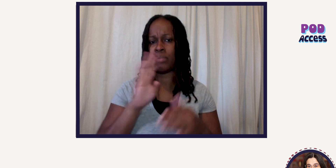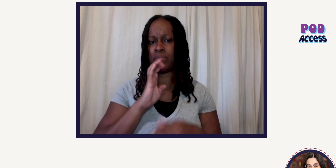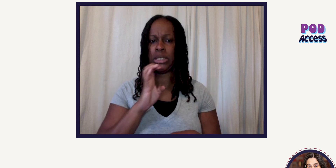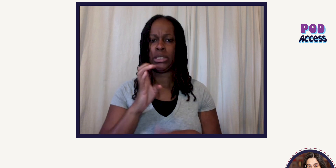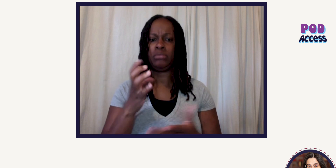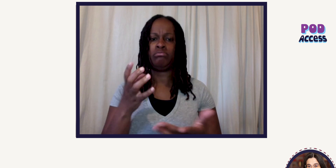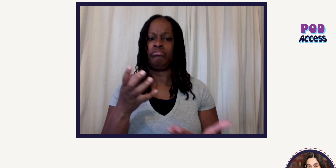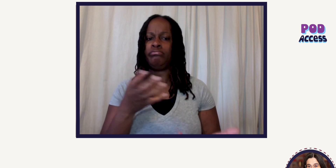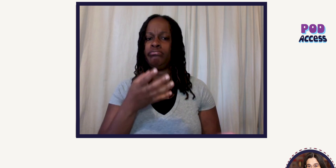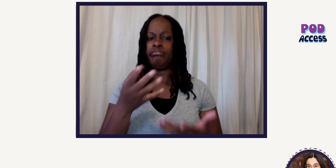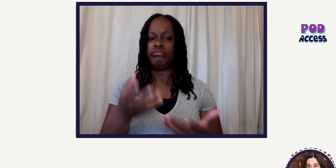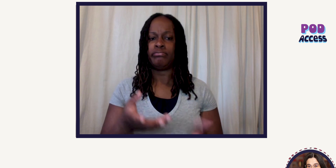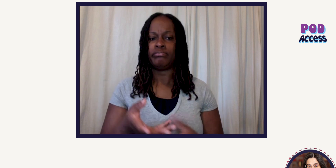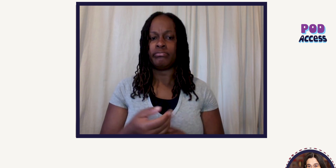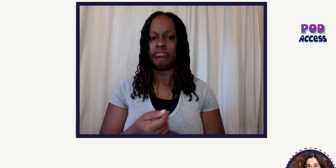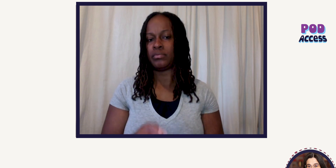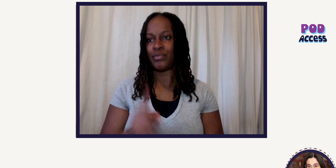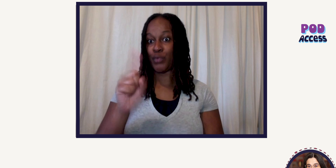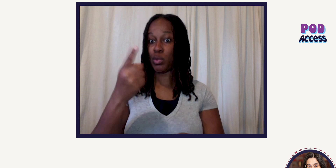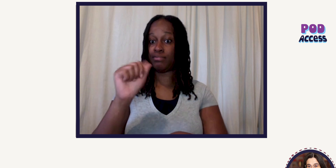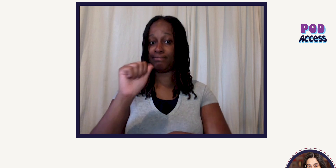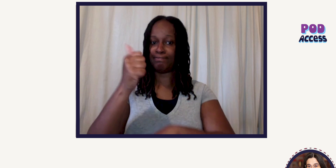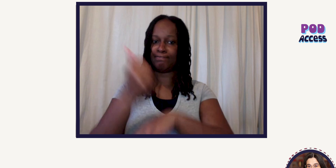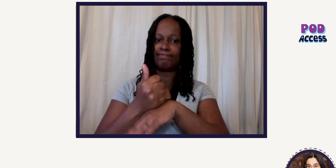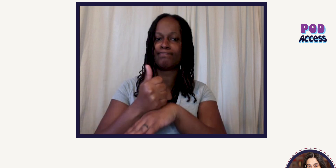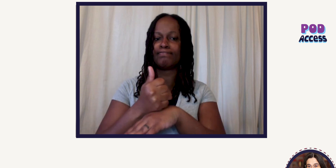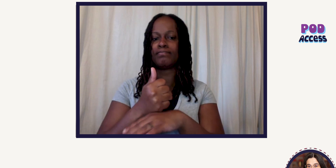first establish what your brand strategy is.